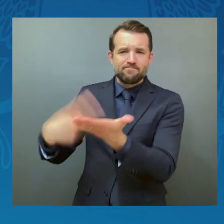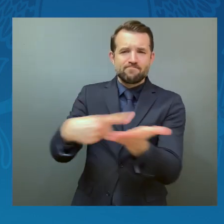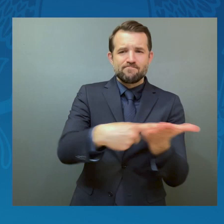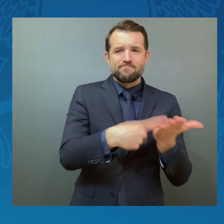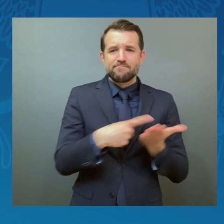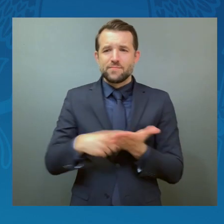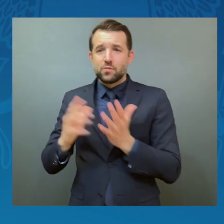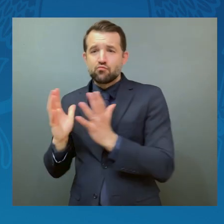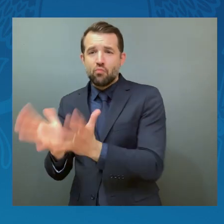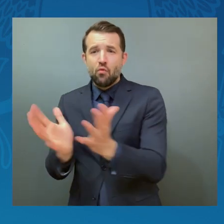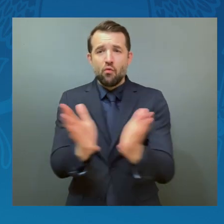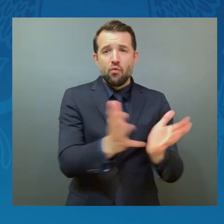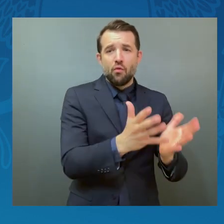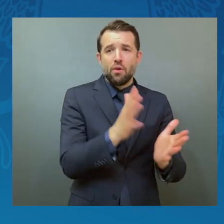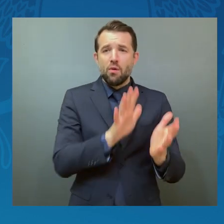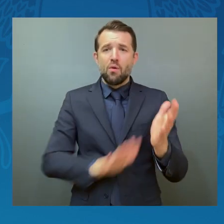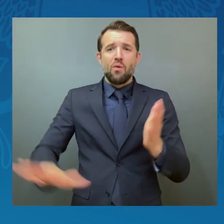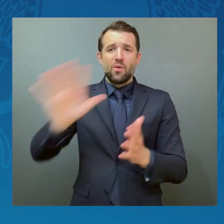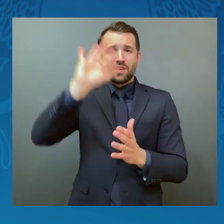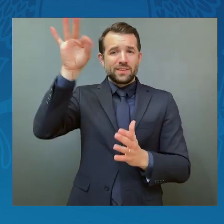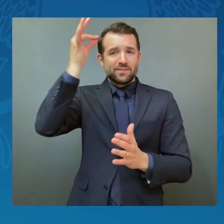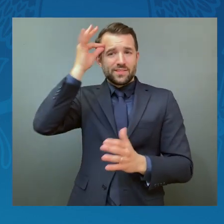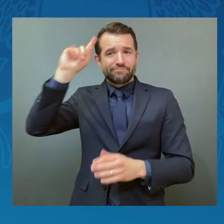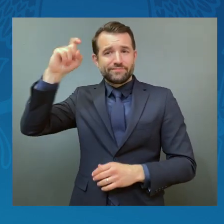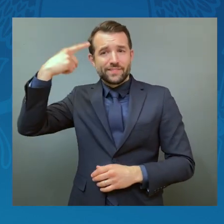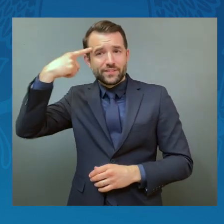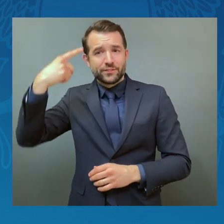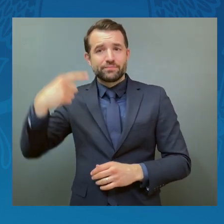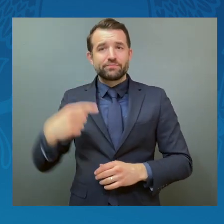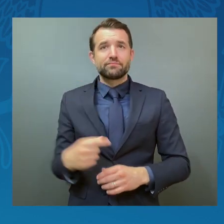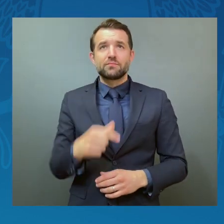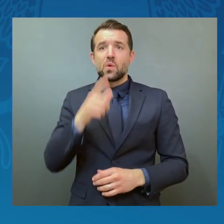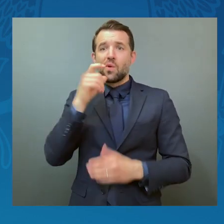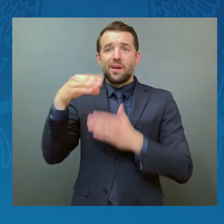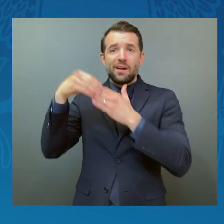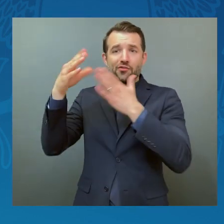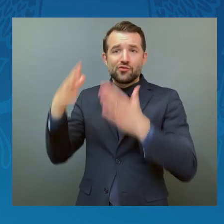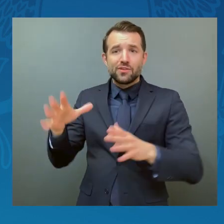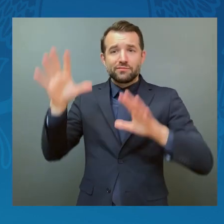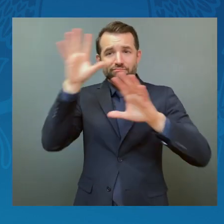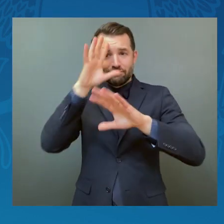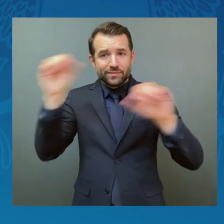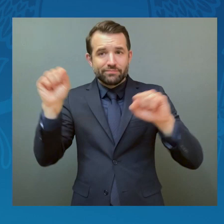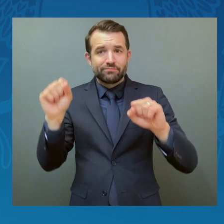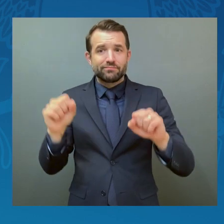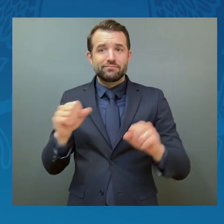led by the president and the vice president. President Biden often says